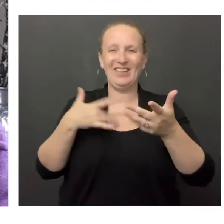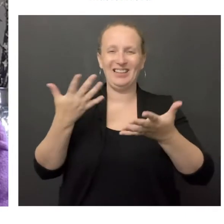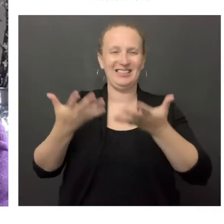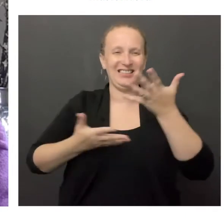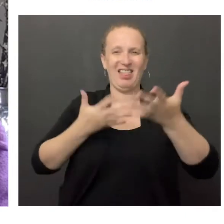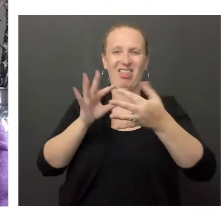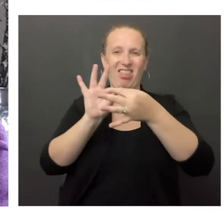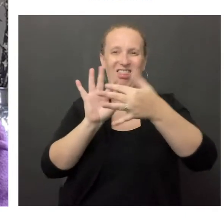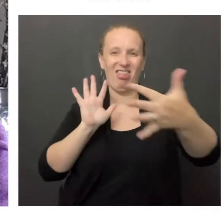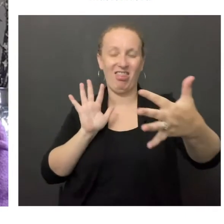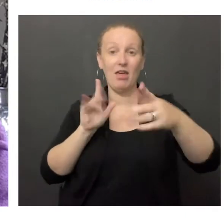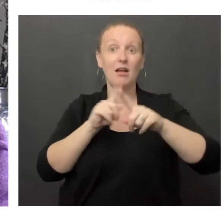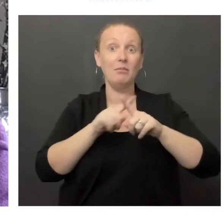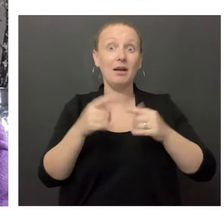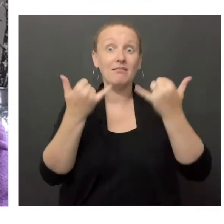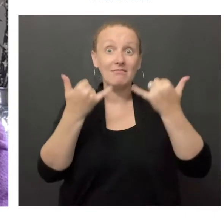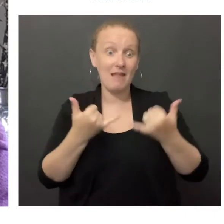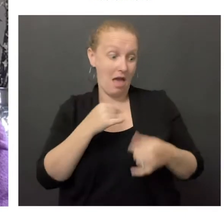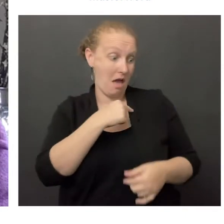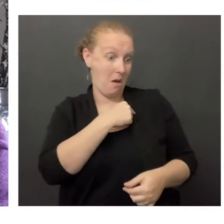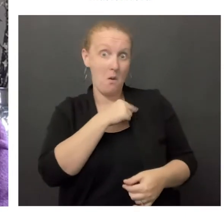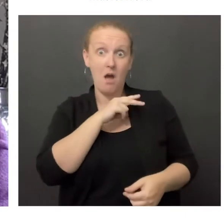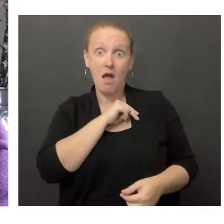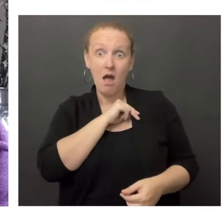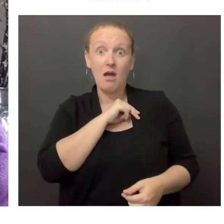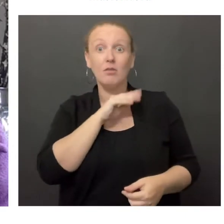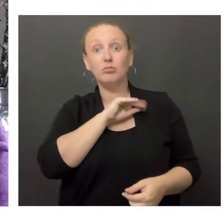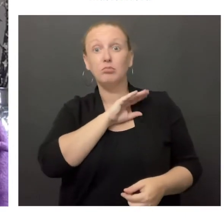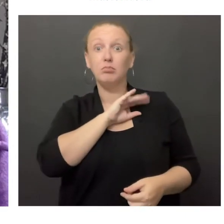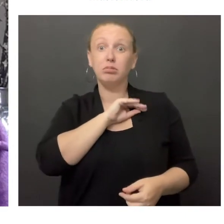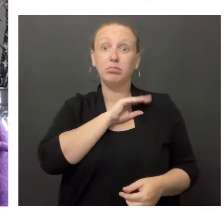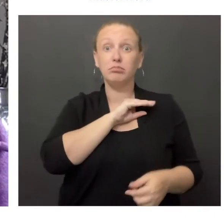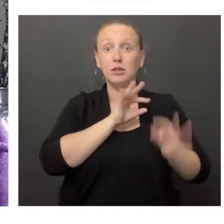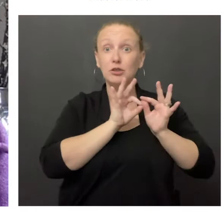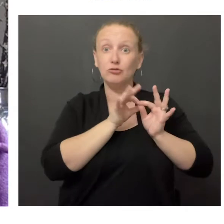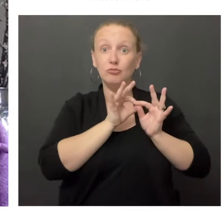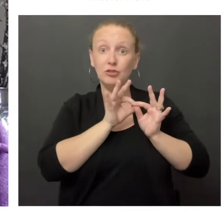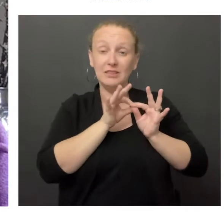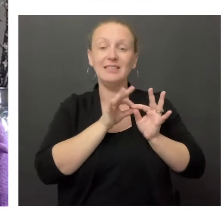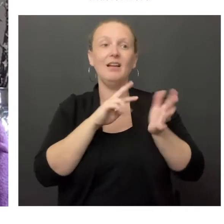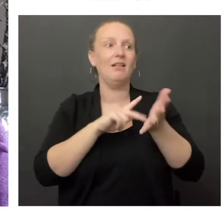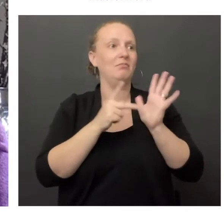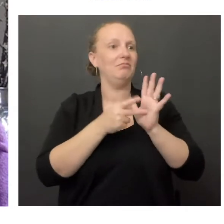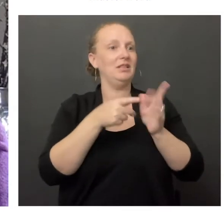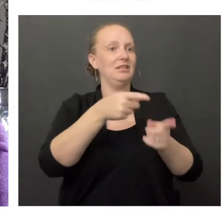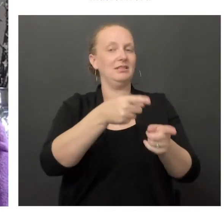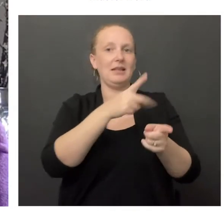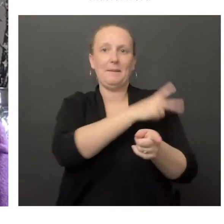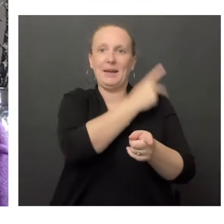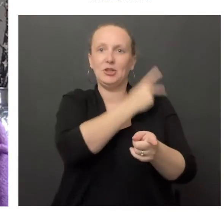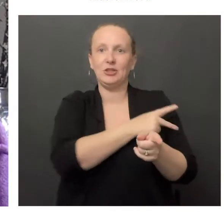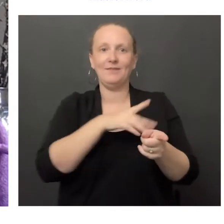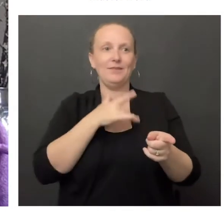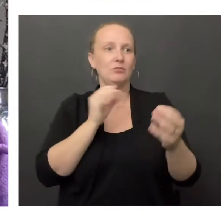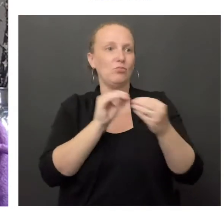it's more inviting. Um, and so we pride ourselves on our I care values here at Houston Methodist.